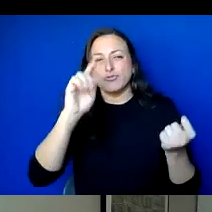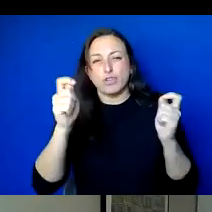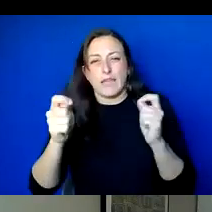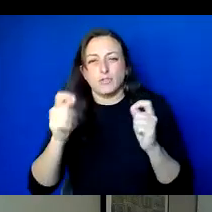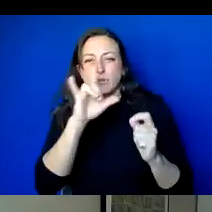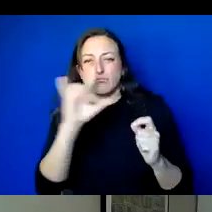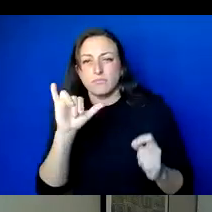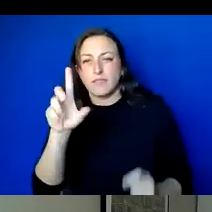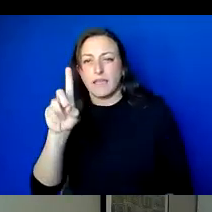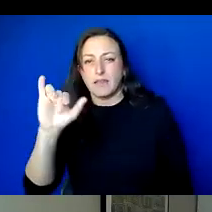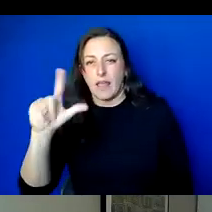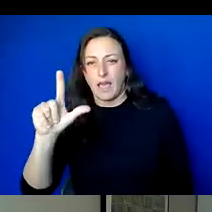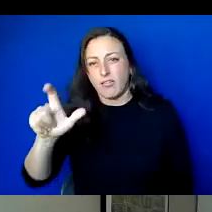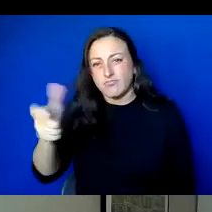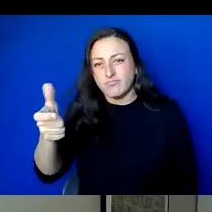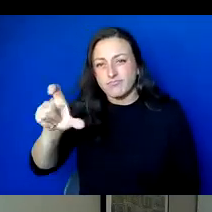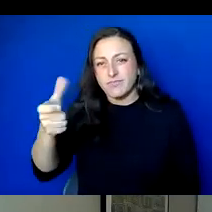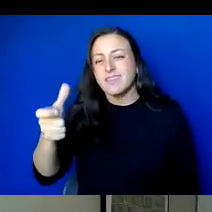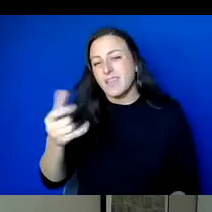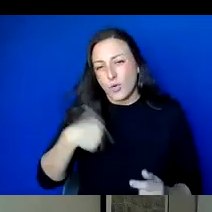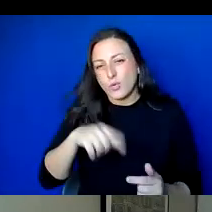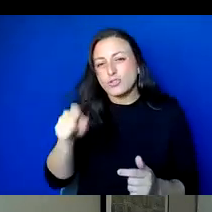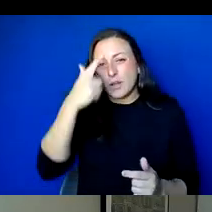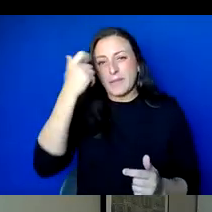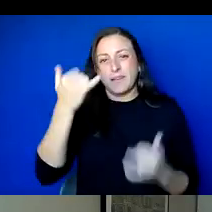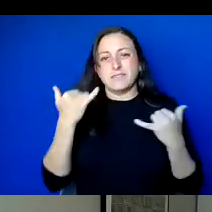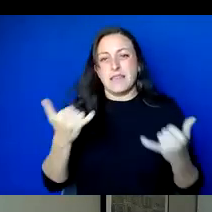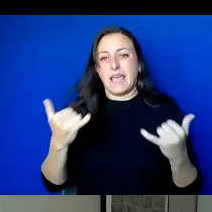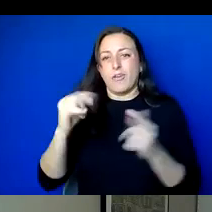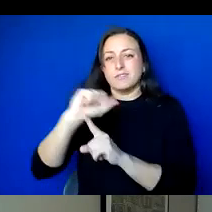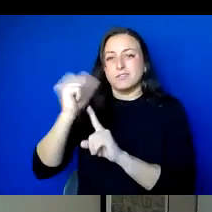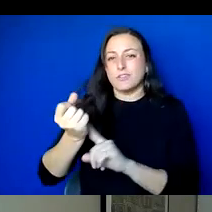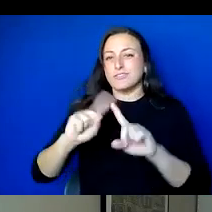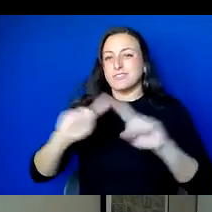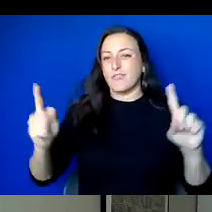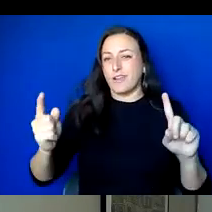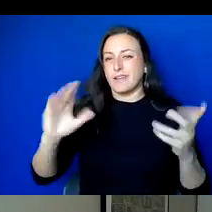be doing given we're in a different place in the pandemic. So more to come. We're still in